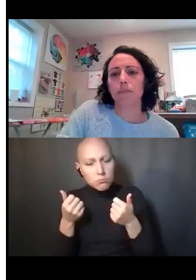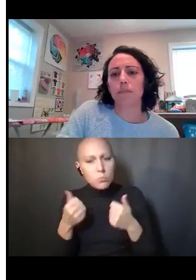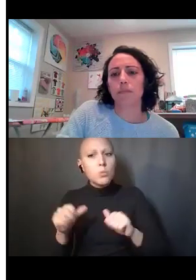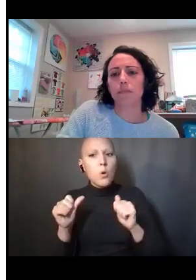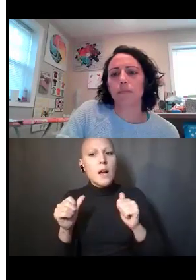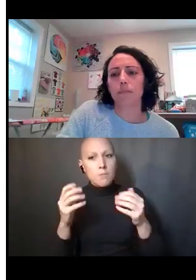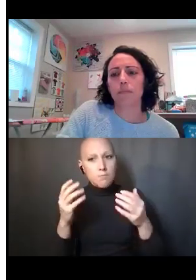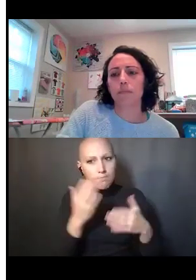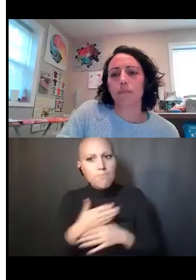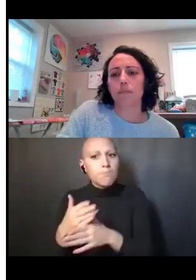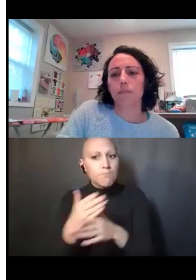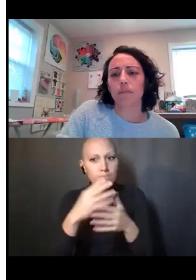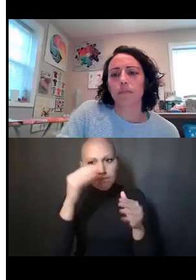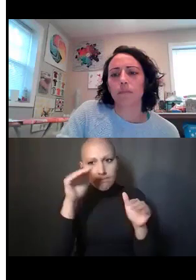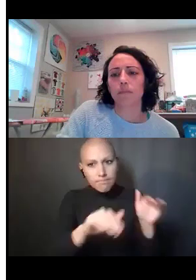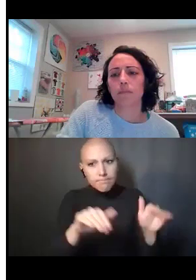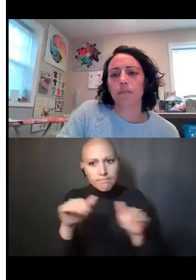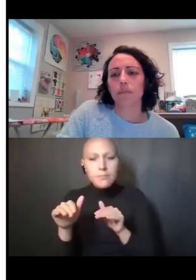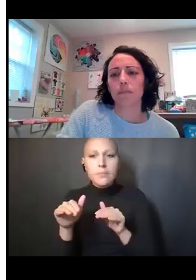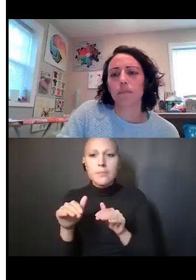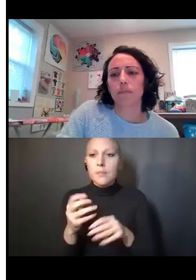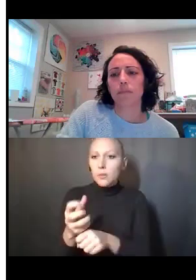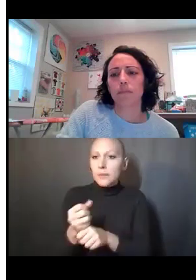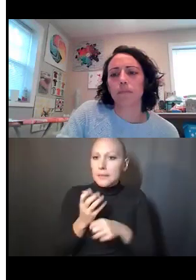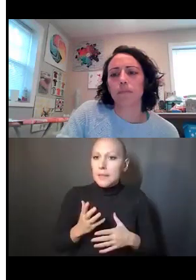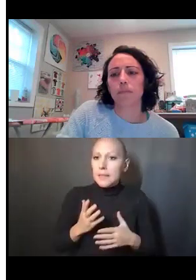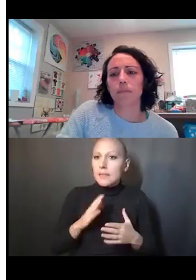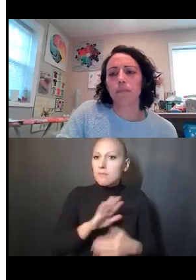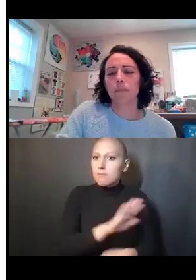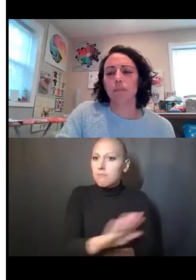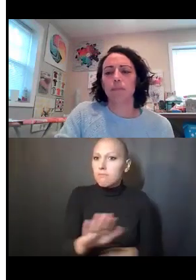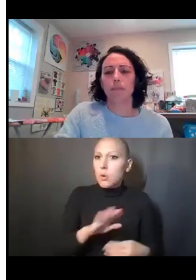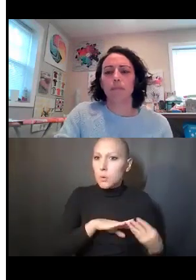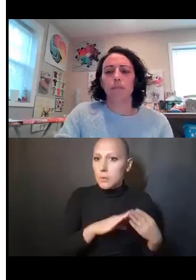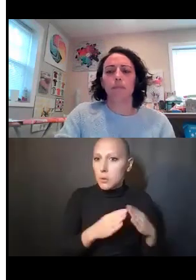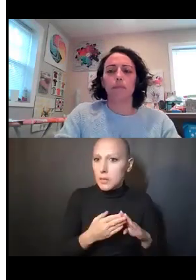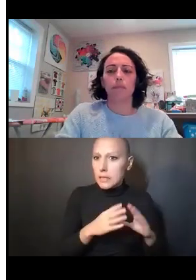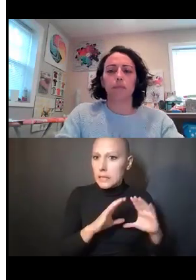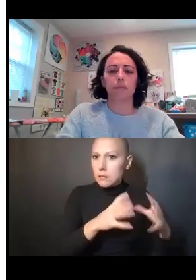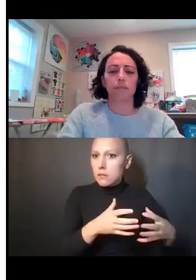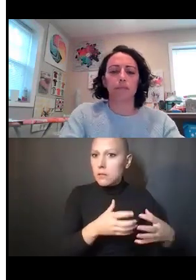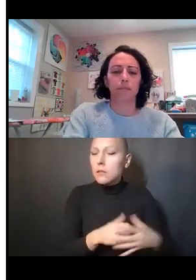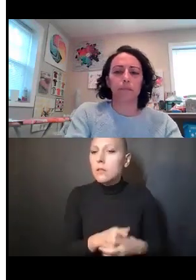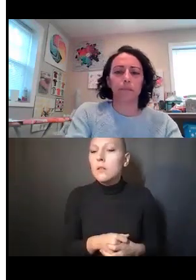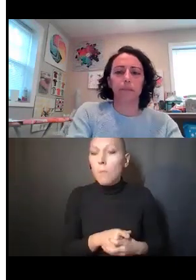And so I think in terms of obtaining a digital signature,